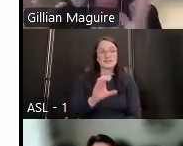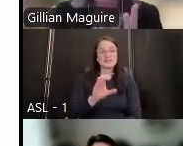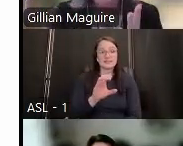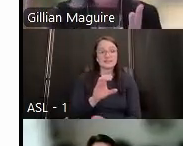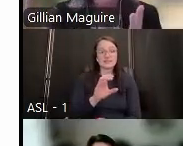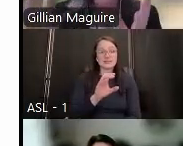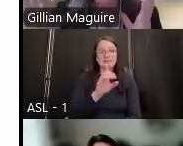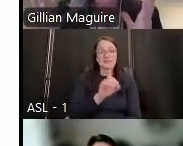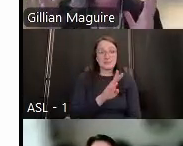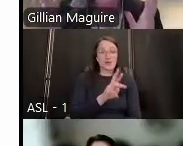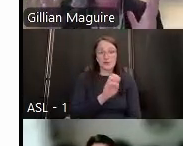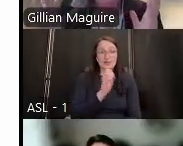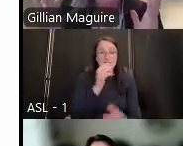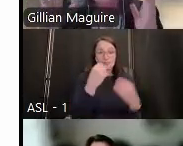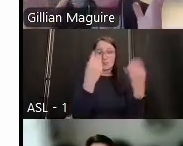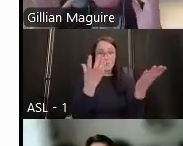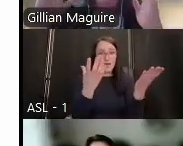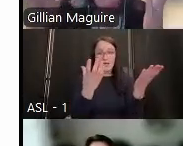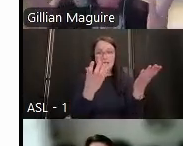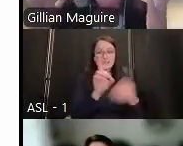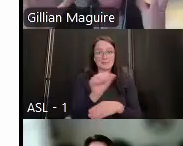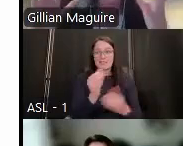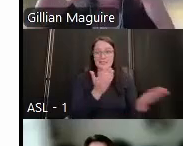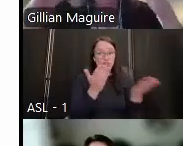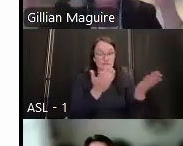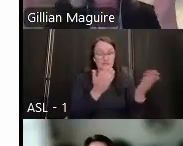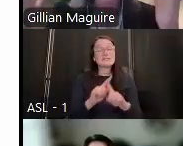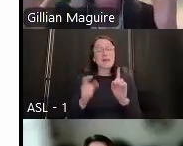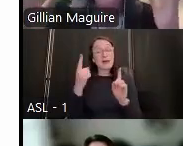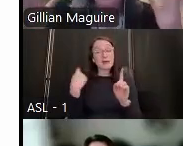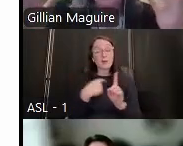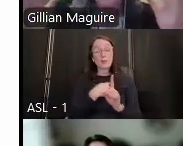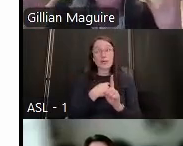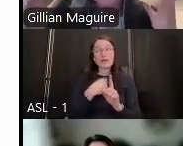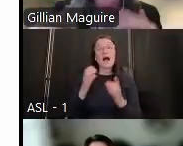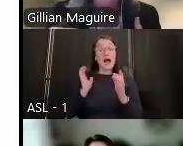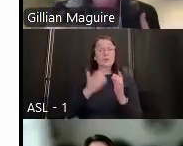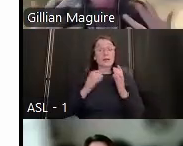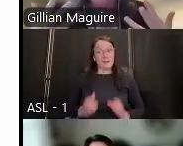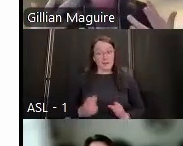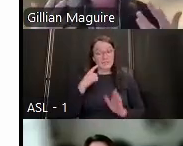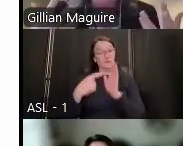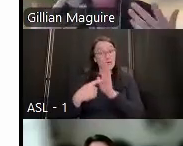alongside um clients like Microsoft and thousands of other large corporations and we do things like